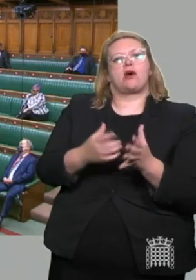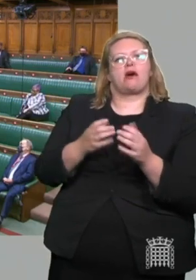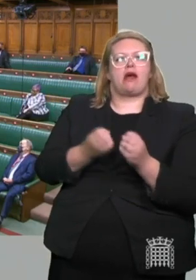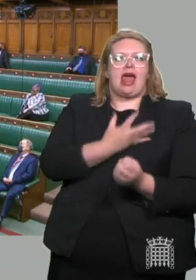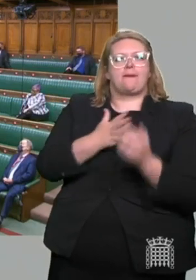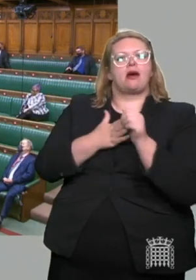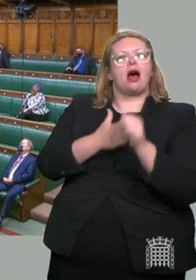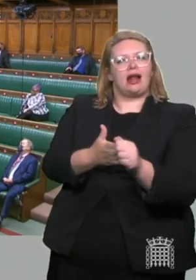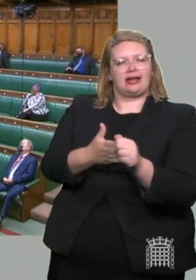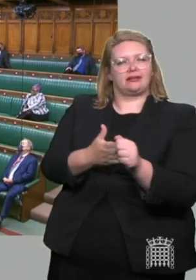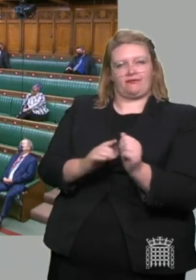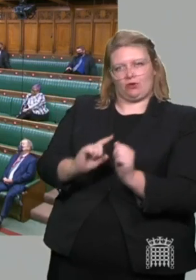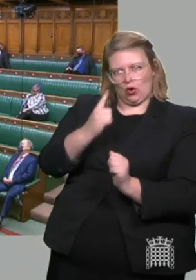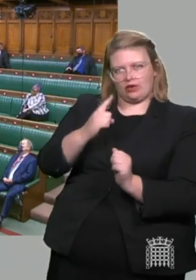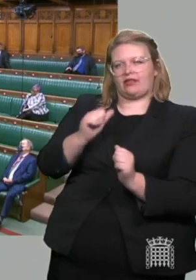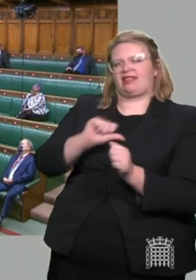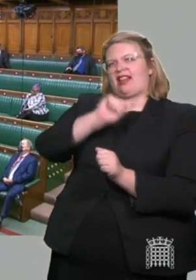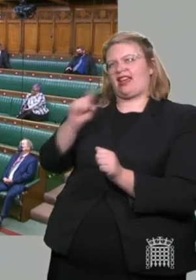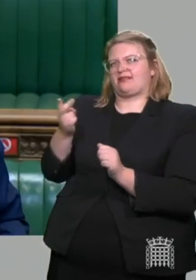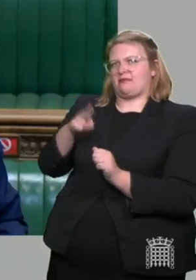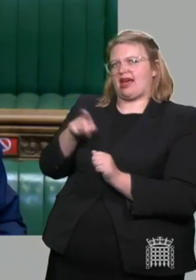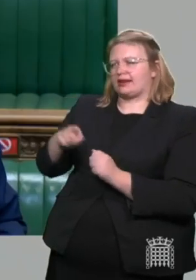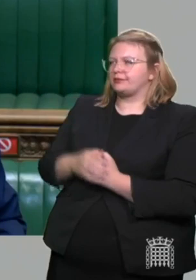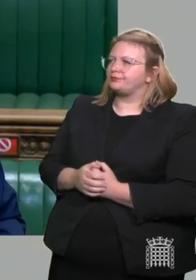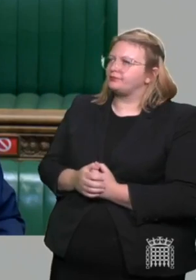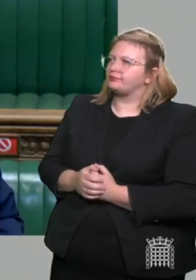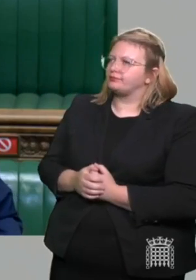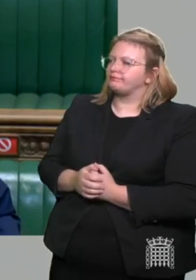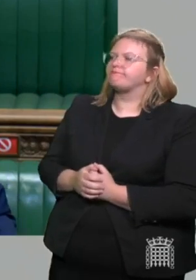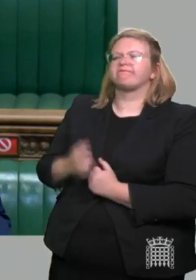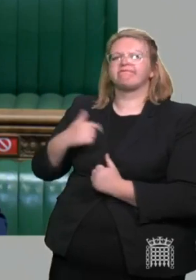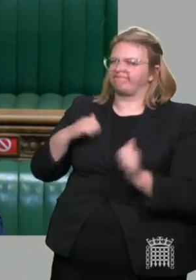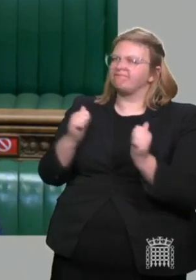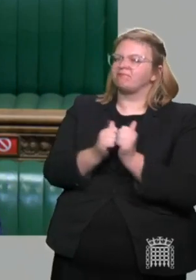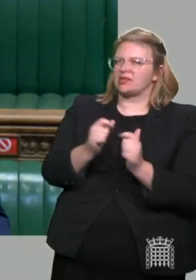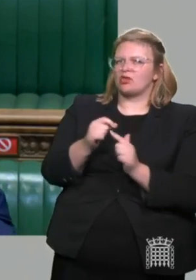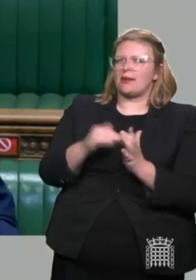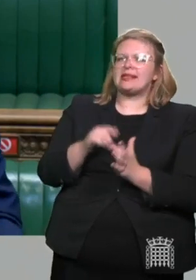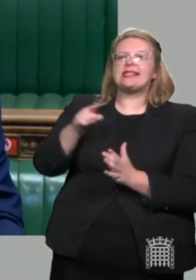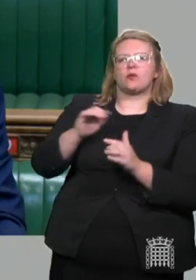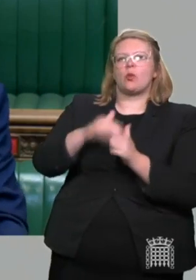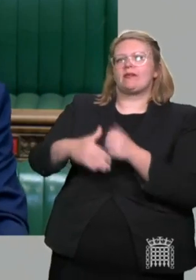Keir Starmer. >> Keir Starmer (Holborn and St Pancras) (Lab) I join the Prime Minister in his remarks about the humanitarian disaster we are witnessing in India.